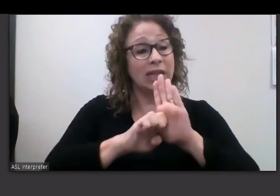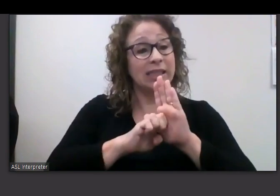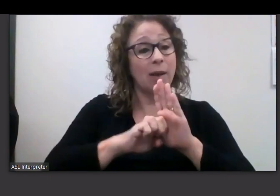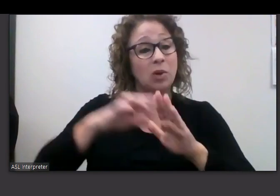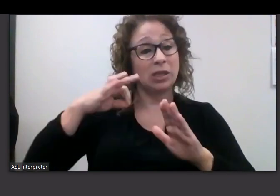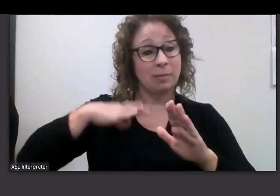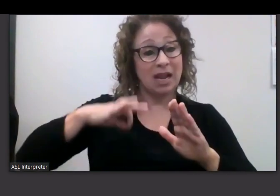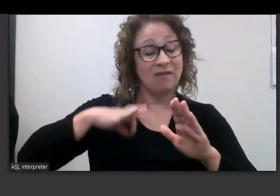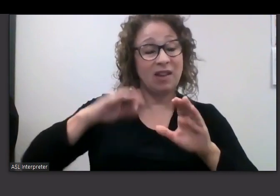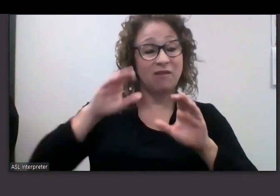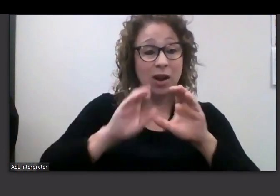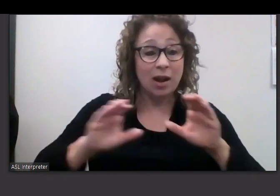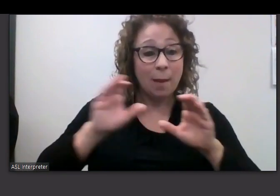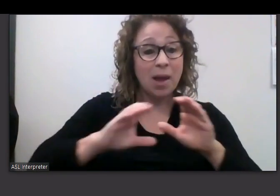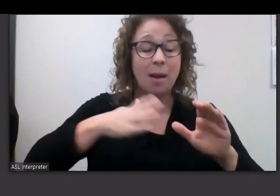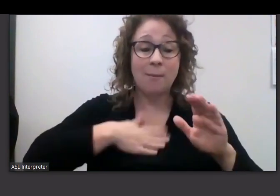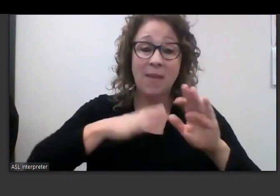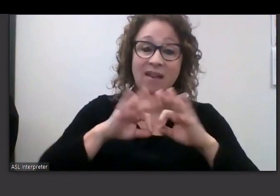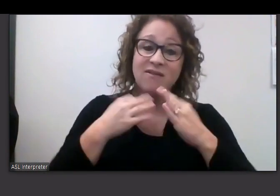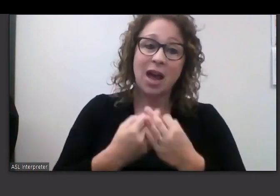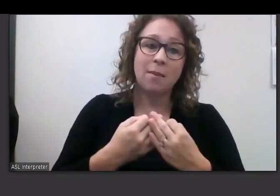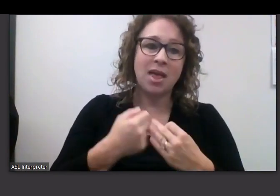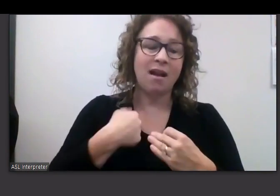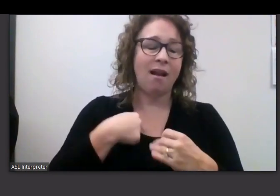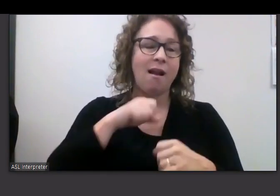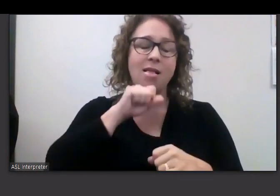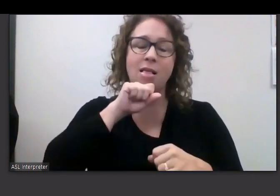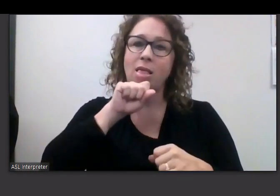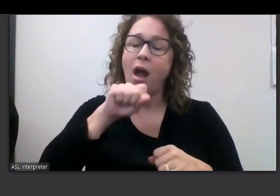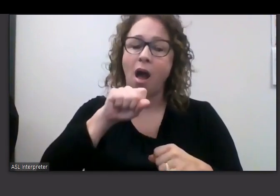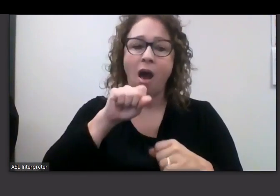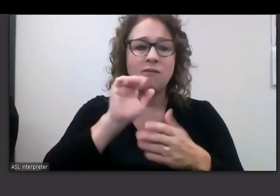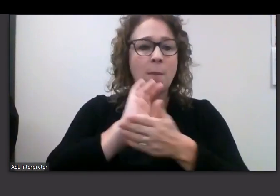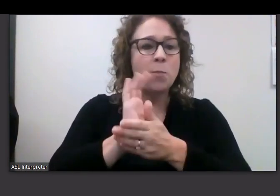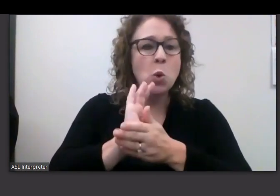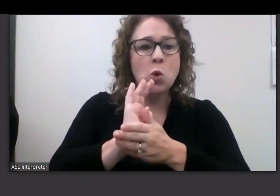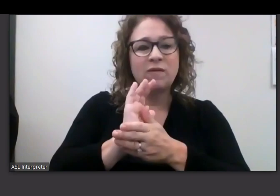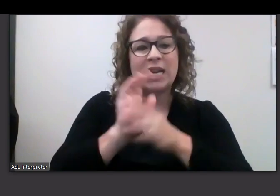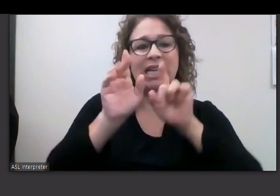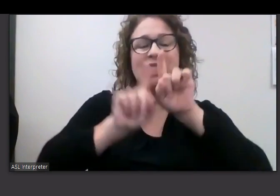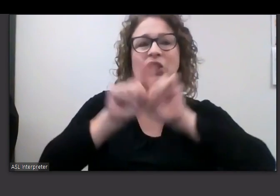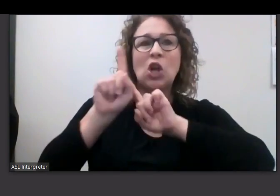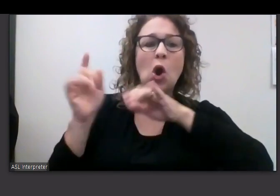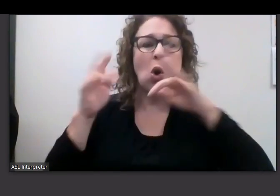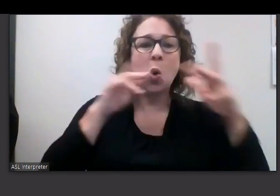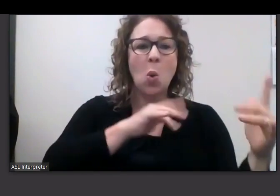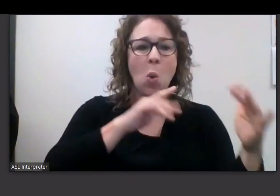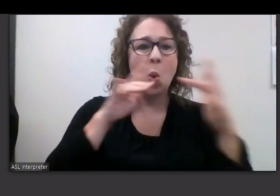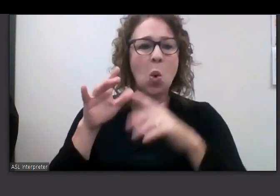my family and I love Star Wars and we enjoyed celebrating May The Fourth earlier this month.